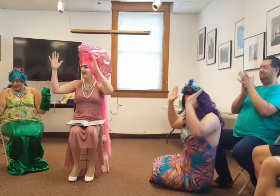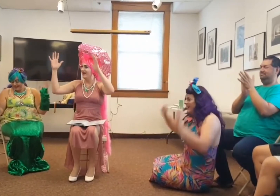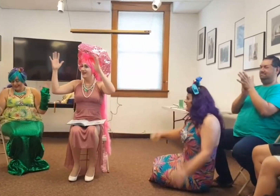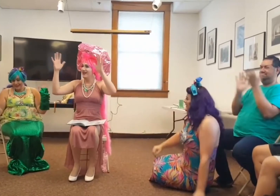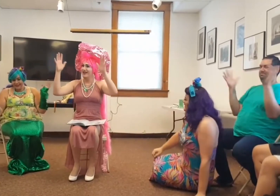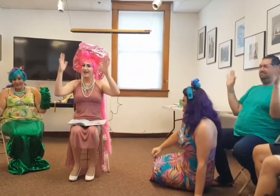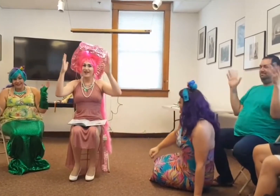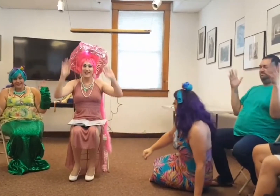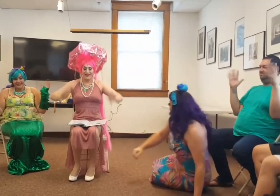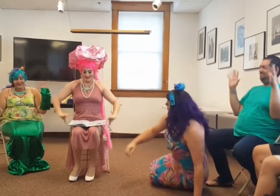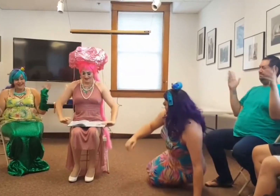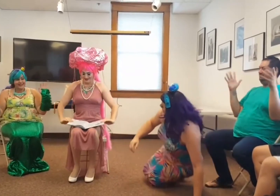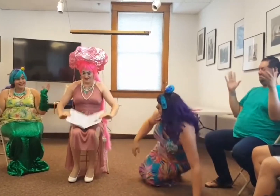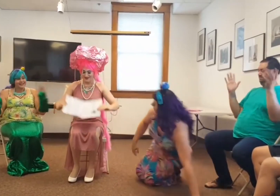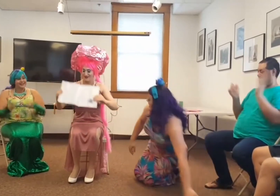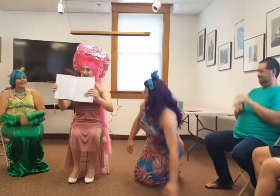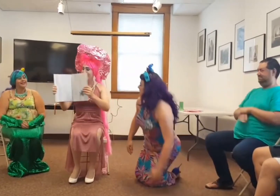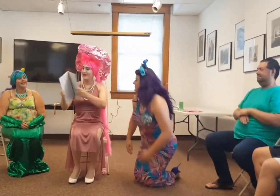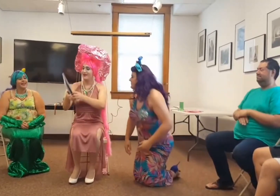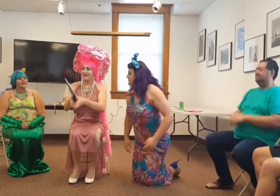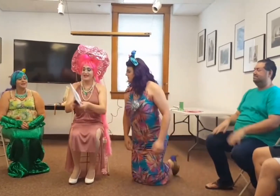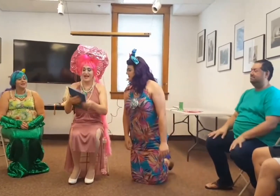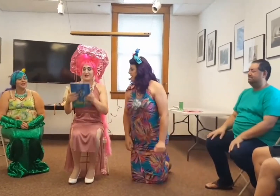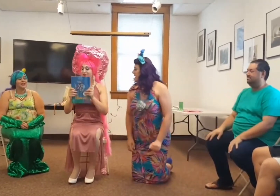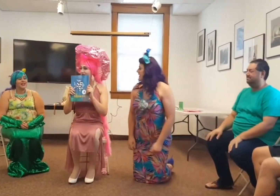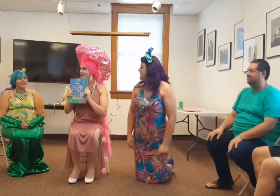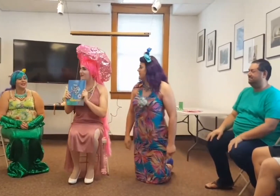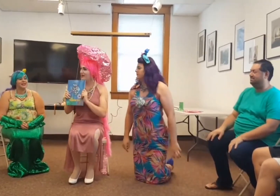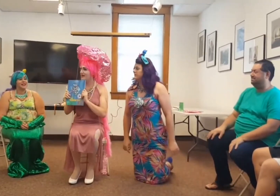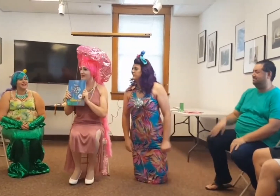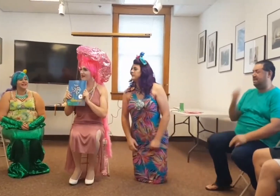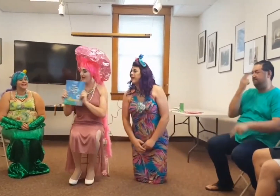Wasn't that a fun book?